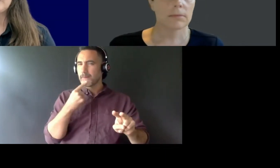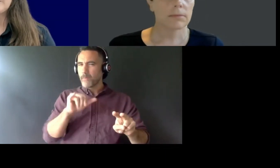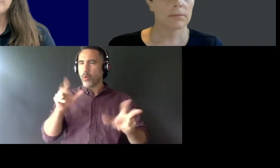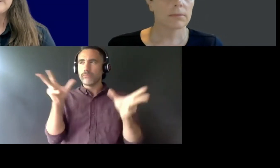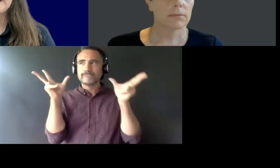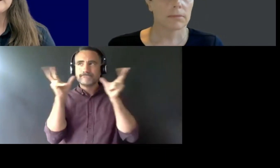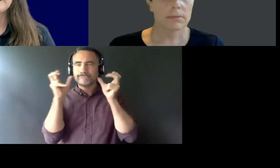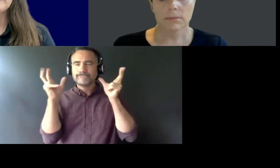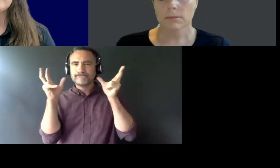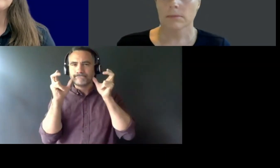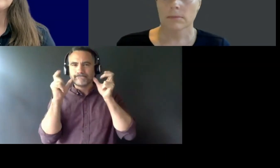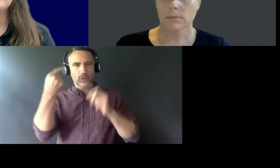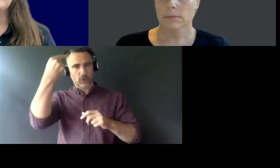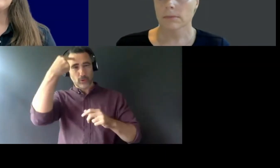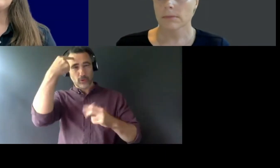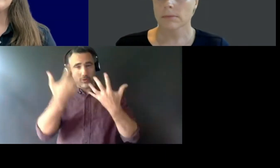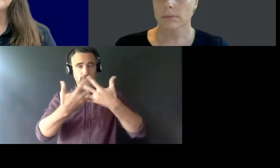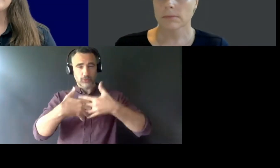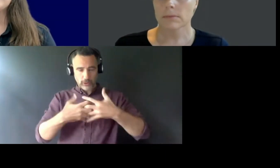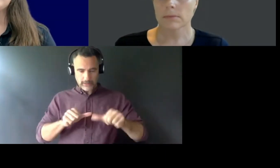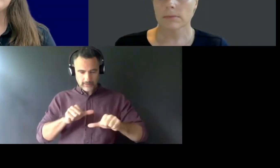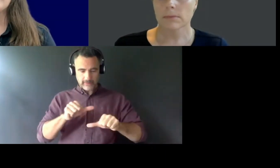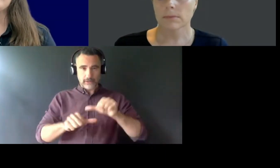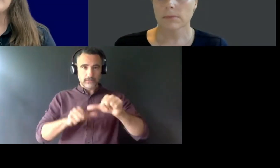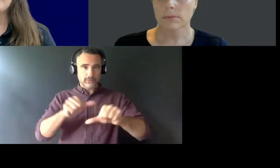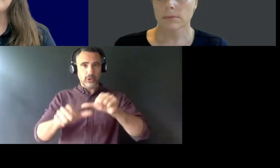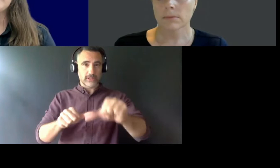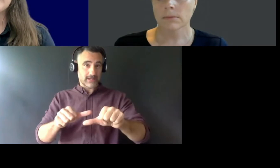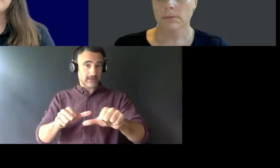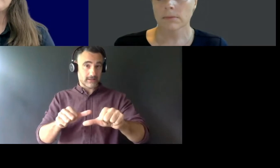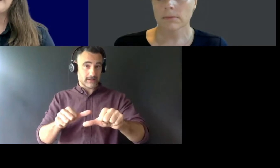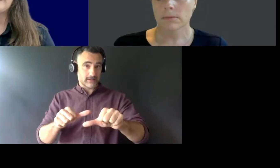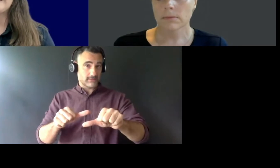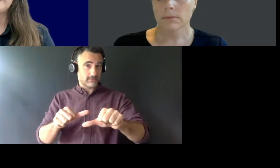processing levels. In which case you might find that the template